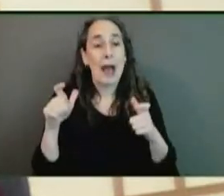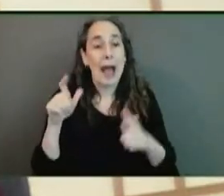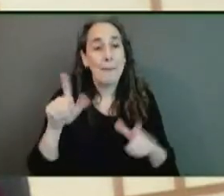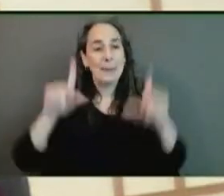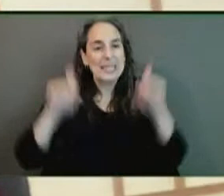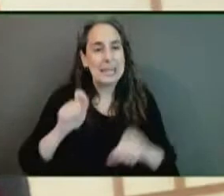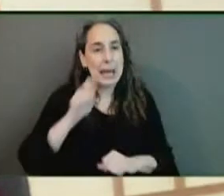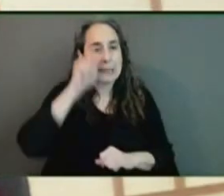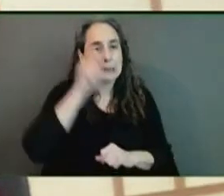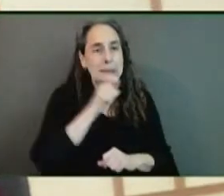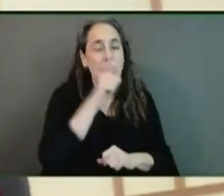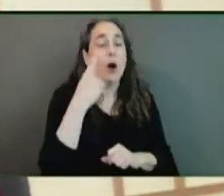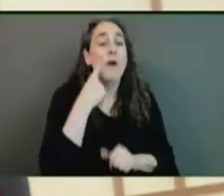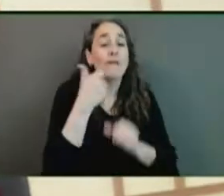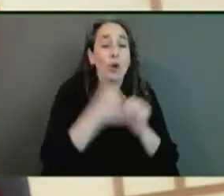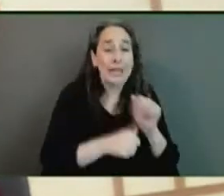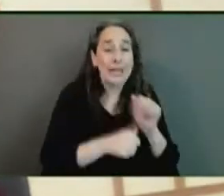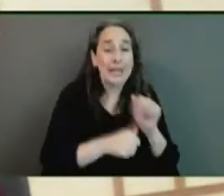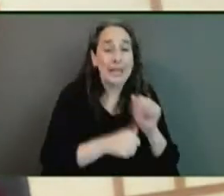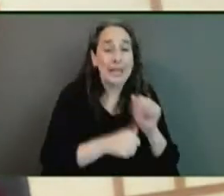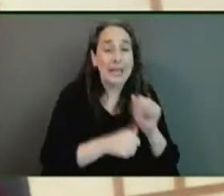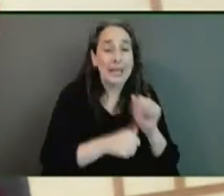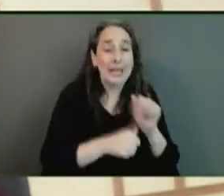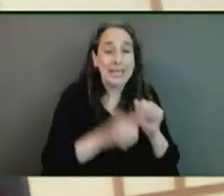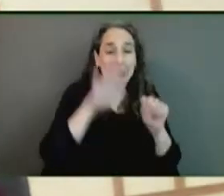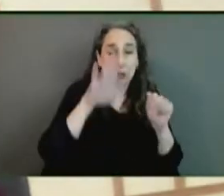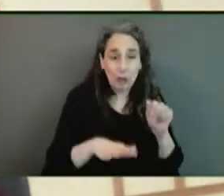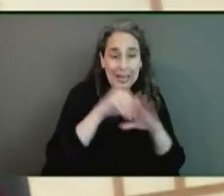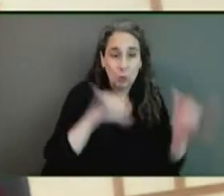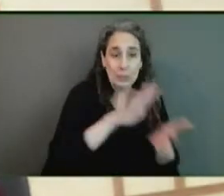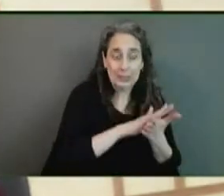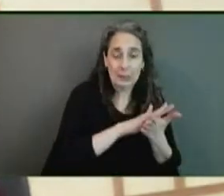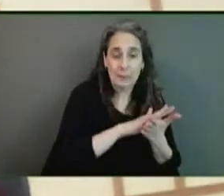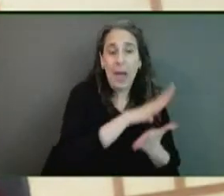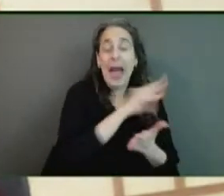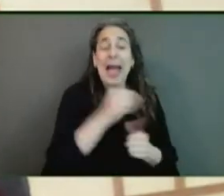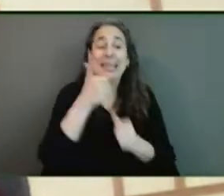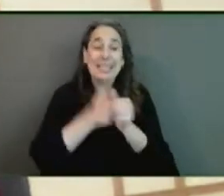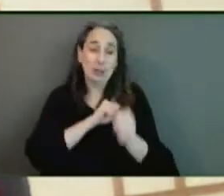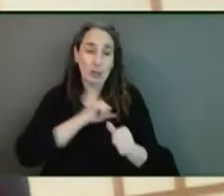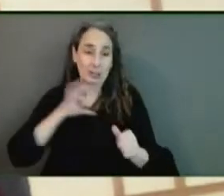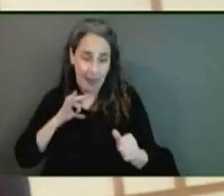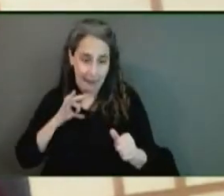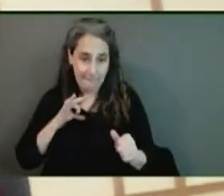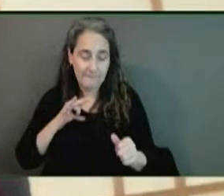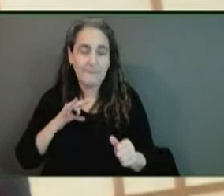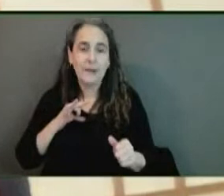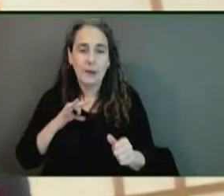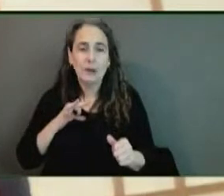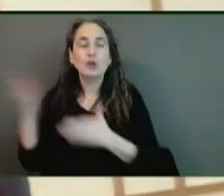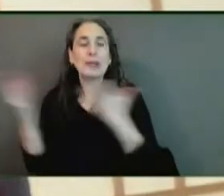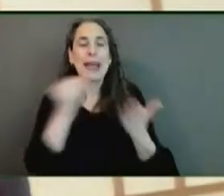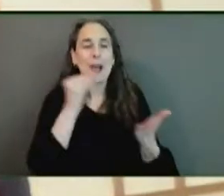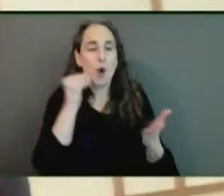available 190,000 rapid tests. That for every child in the schools, just from every student